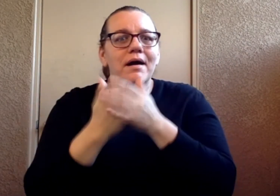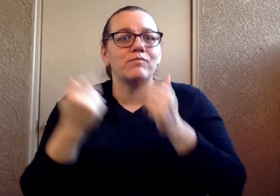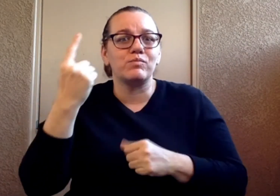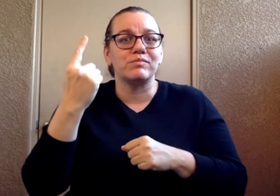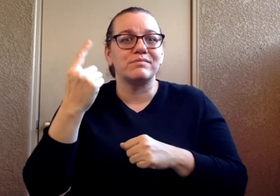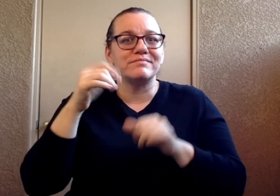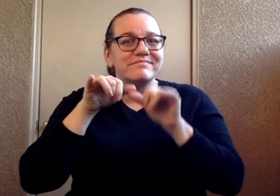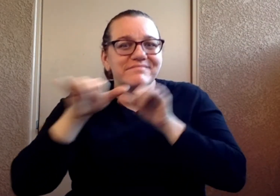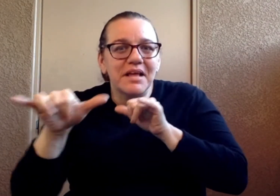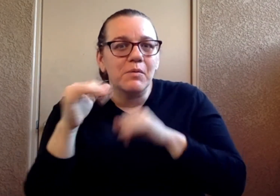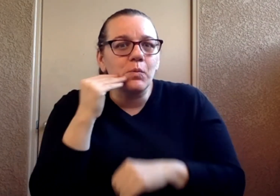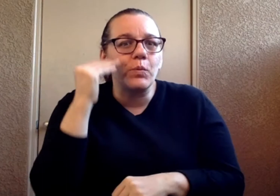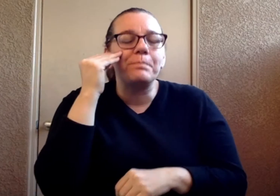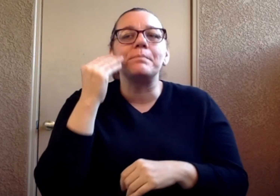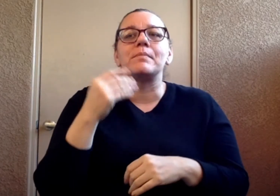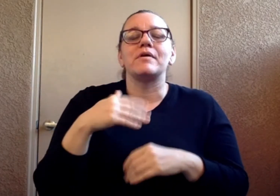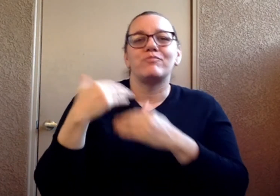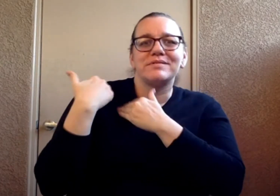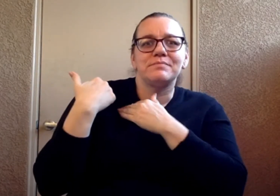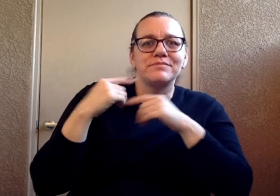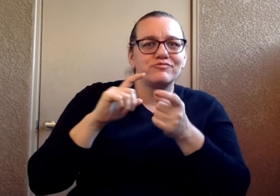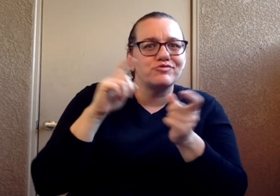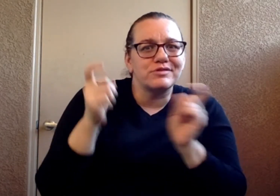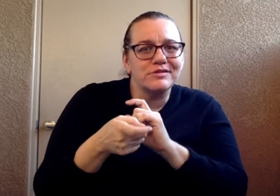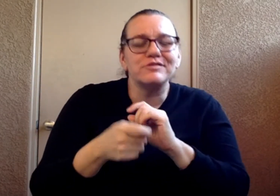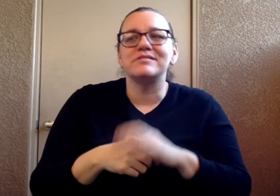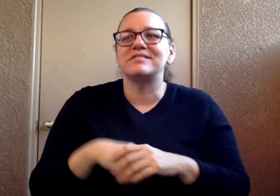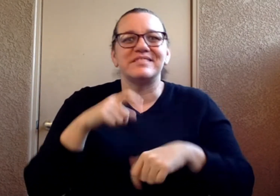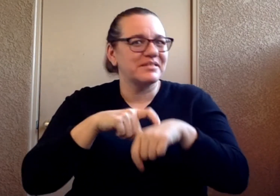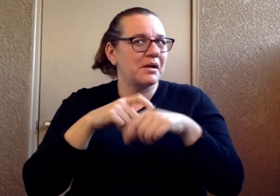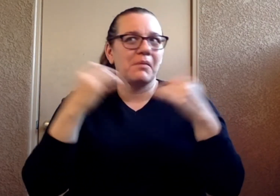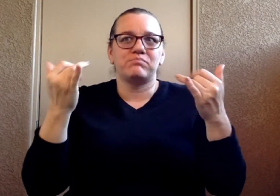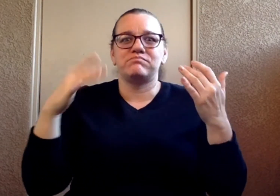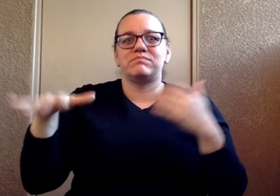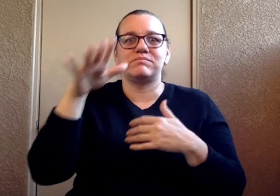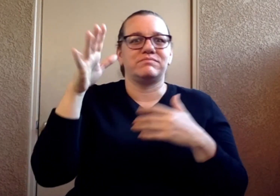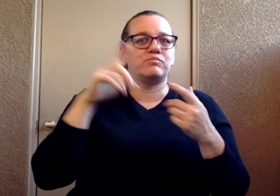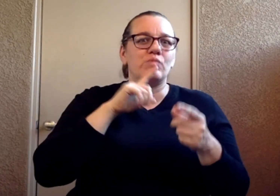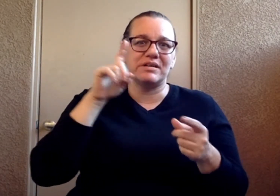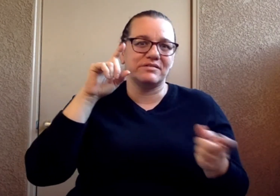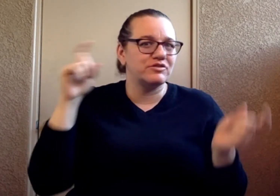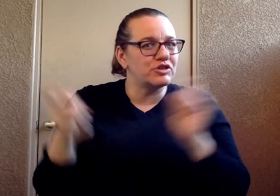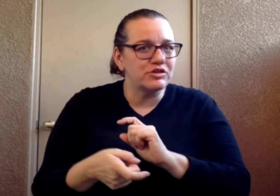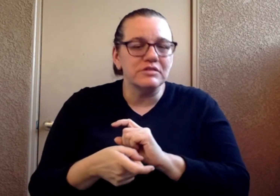everyone stayed home, responsibilities changed, times have changed,